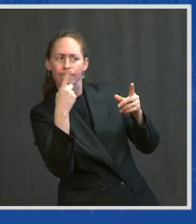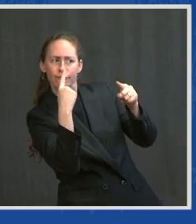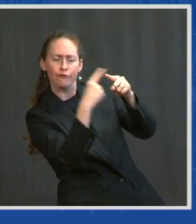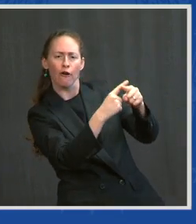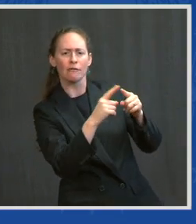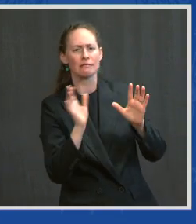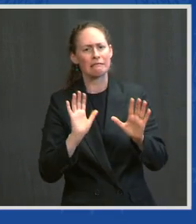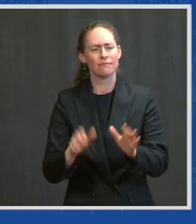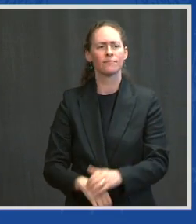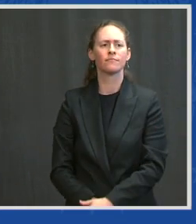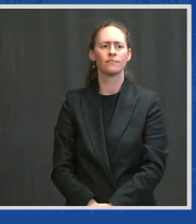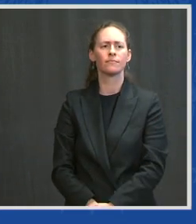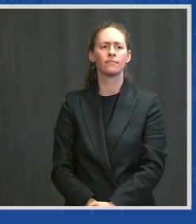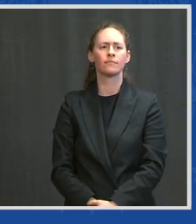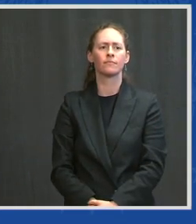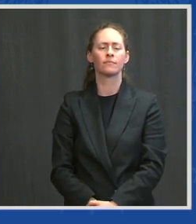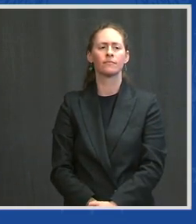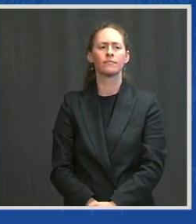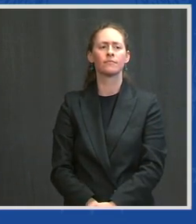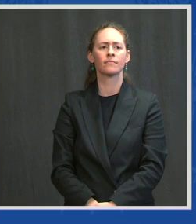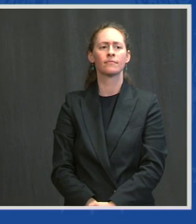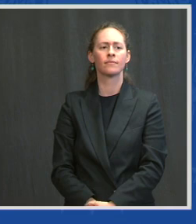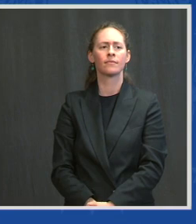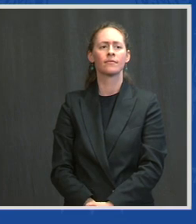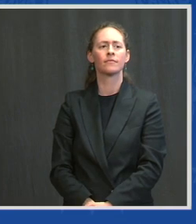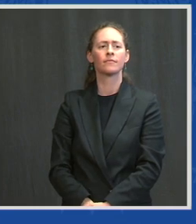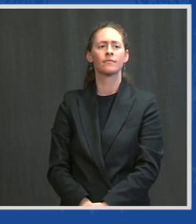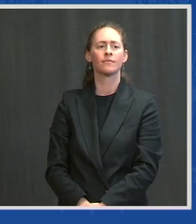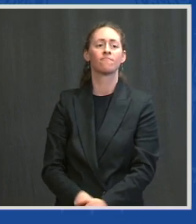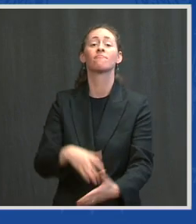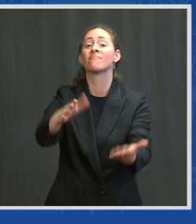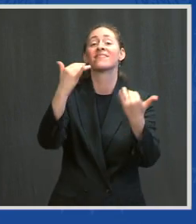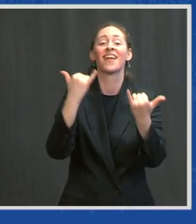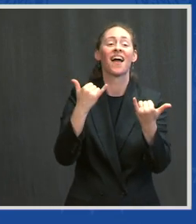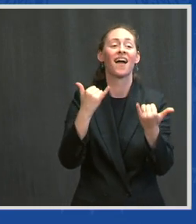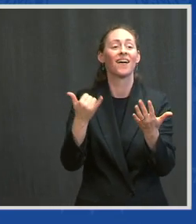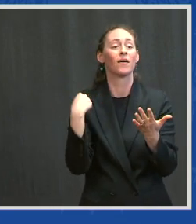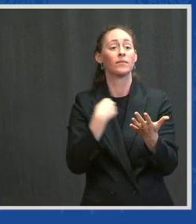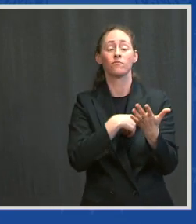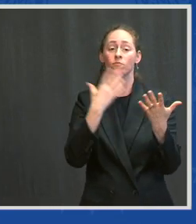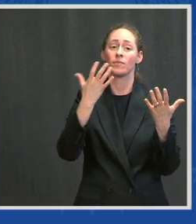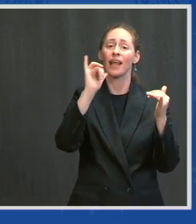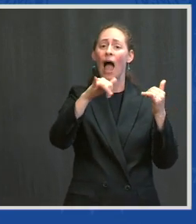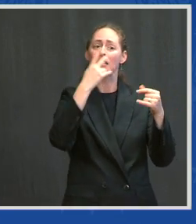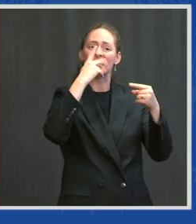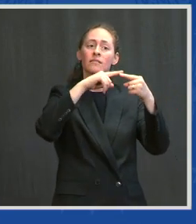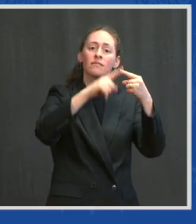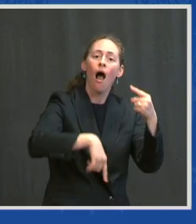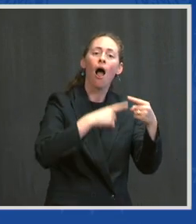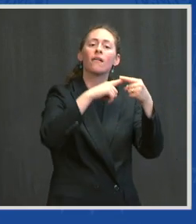turn down the temperature, halt the cycle of retaliation, connect people to social services.